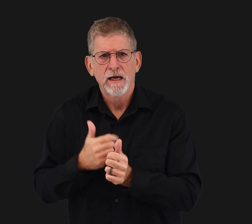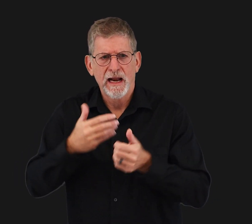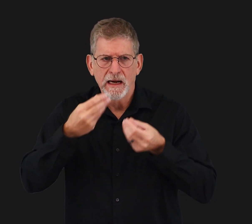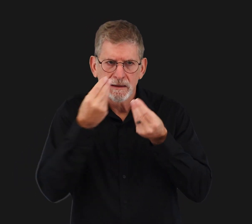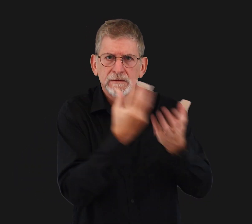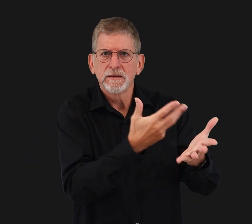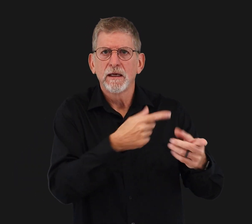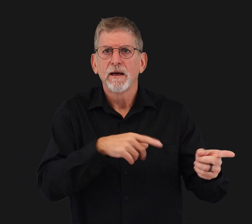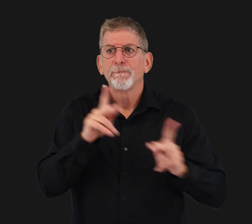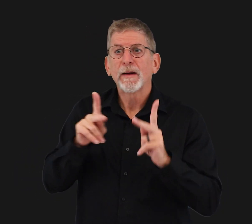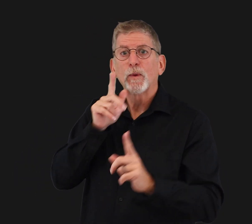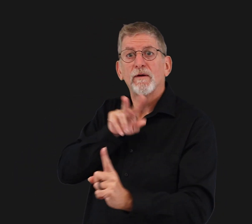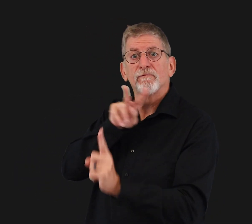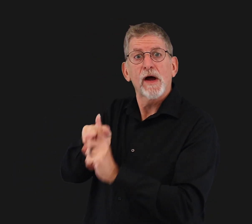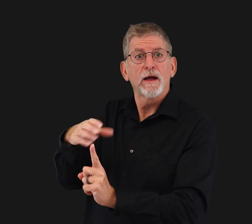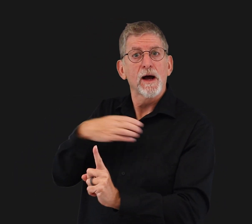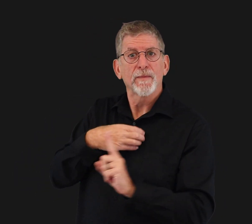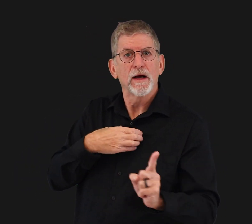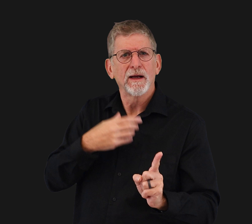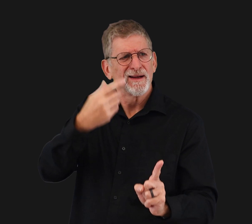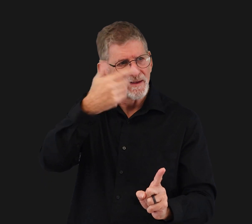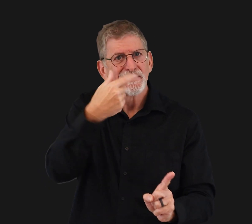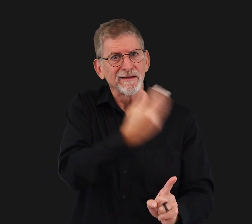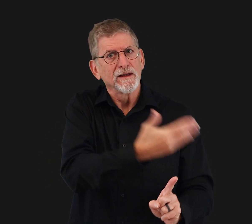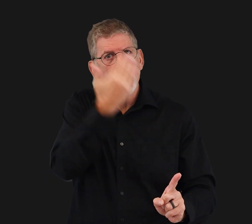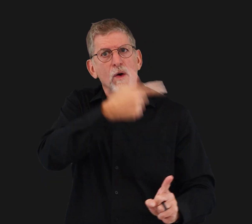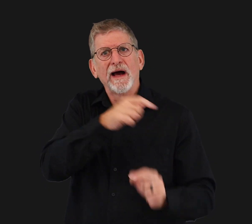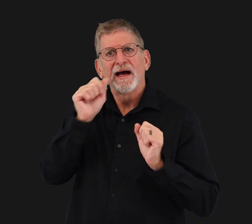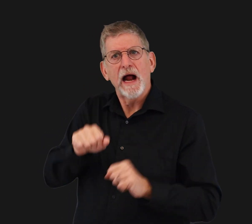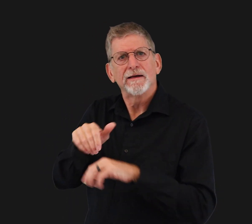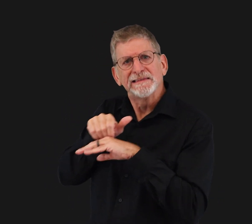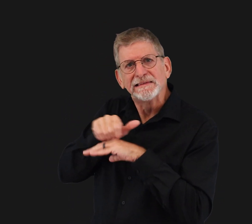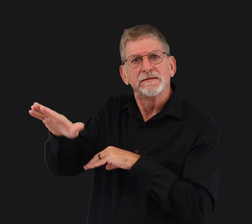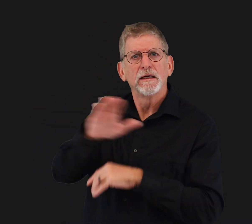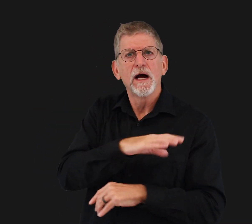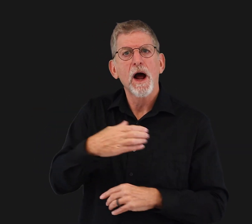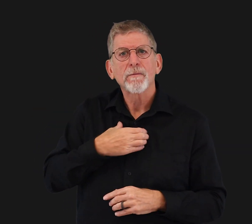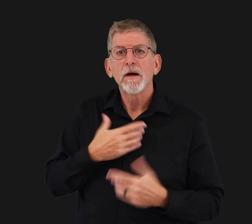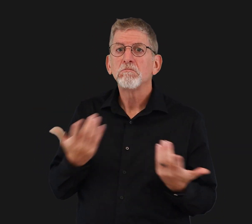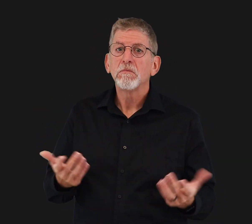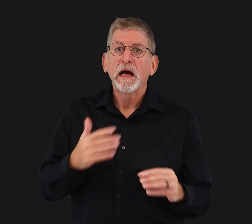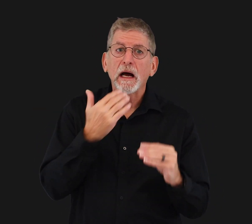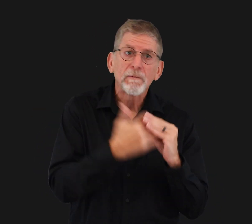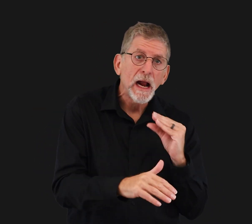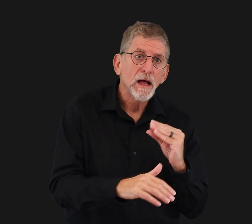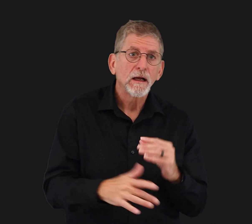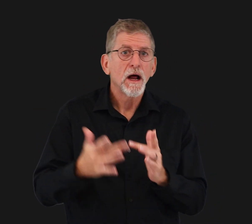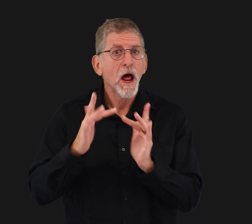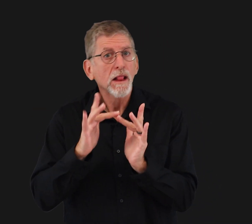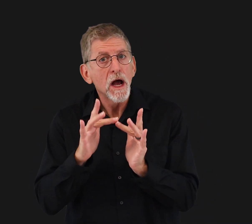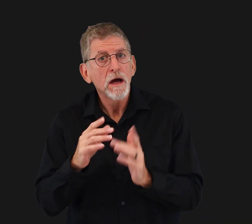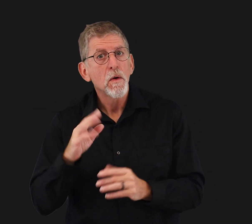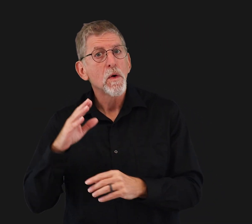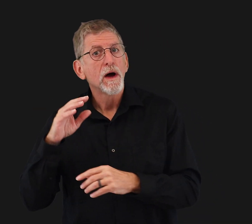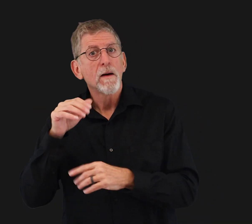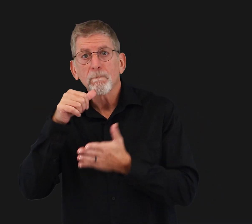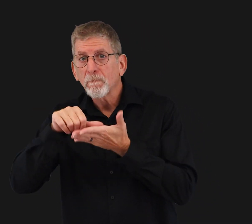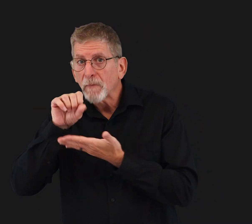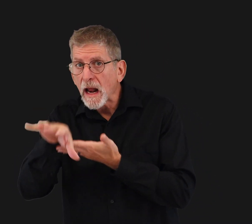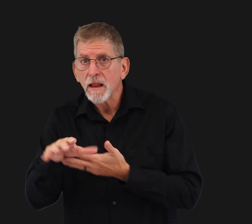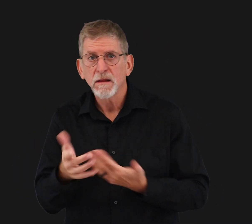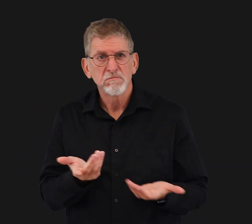to let complainants know that they can submit their complaint by email, online or by mail.